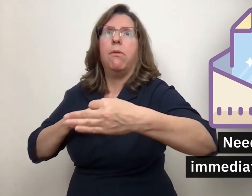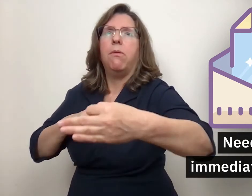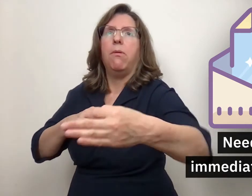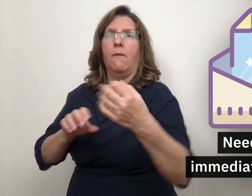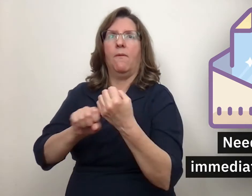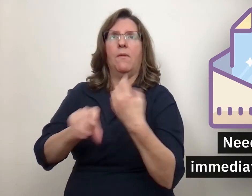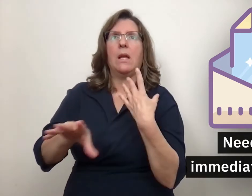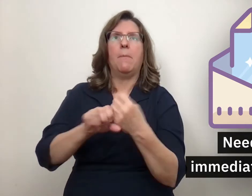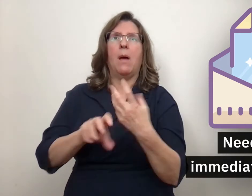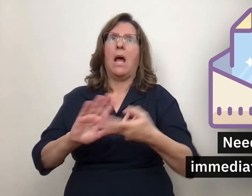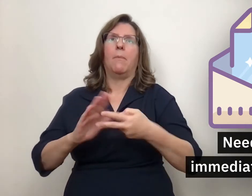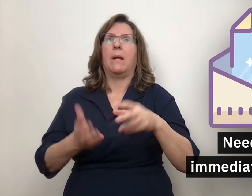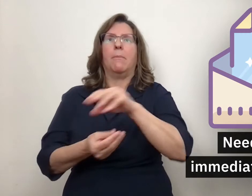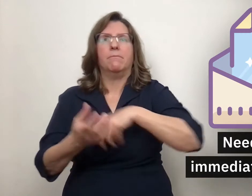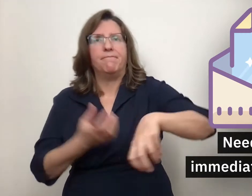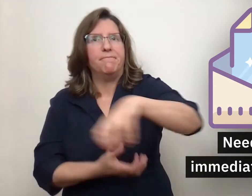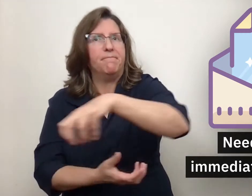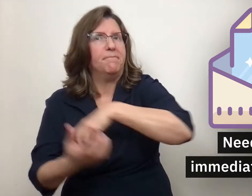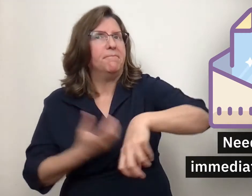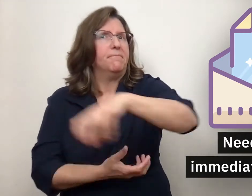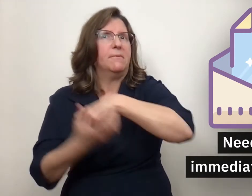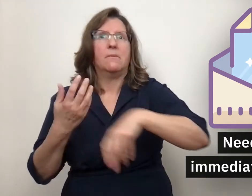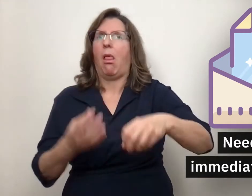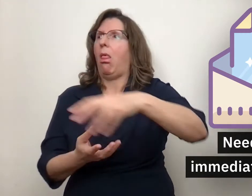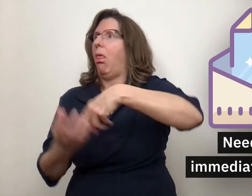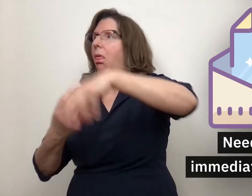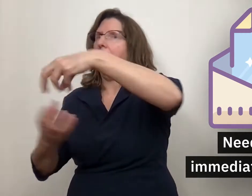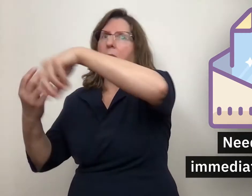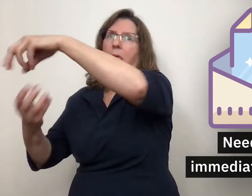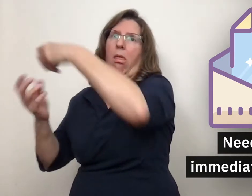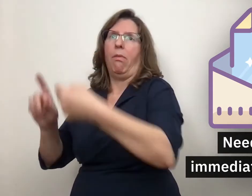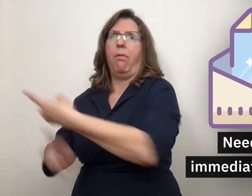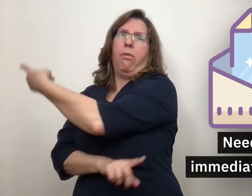Delayed corrections or feedback will lead to confusion and lost time.